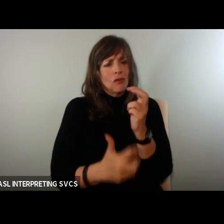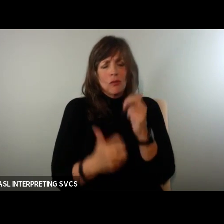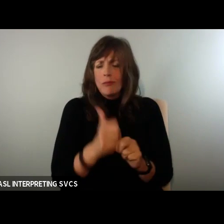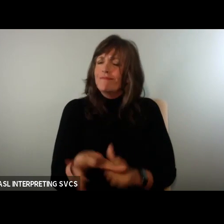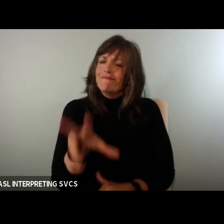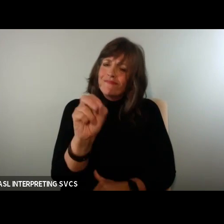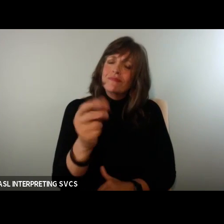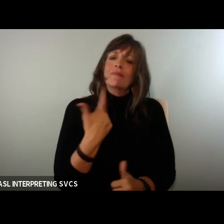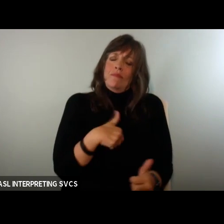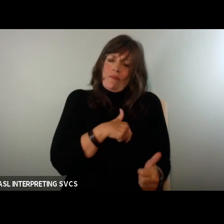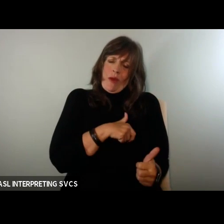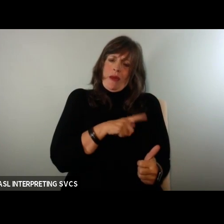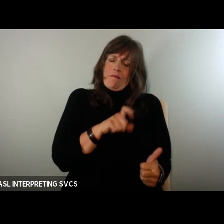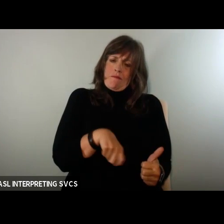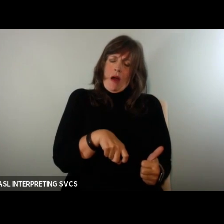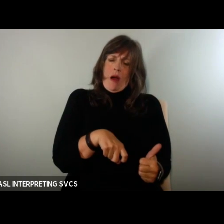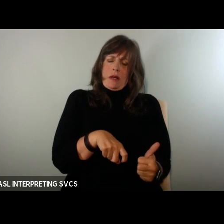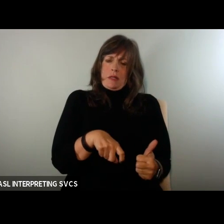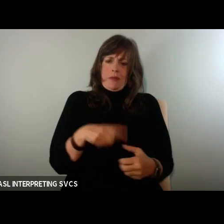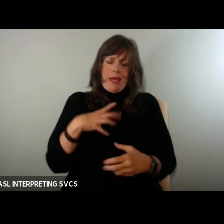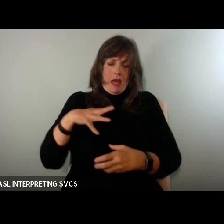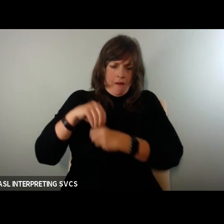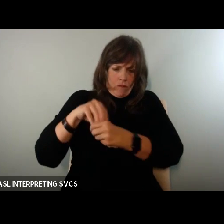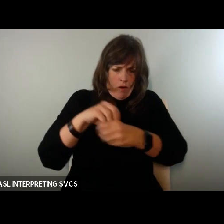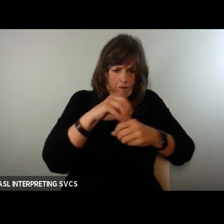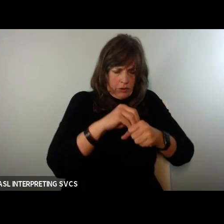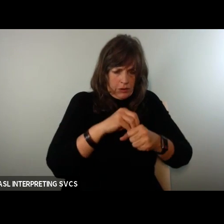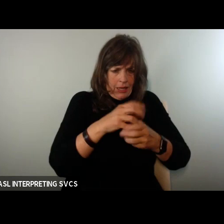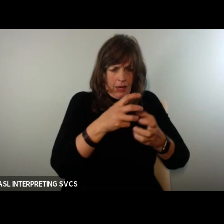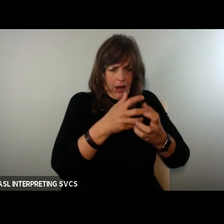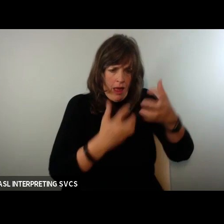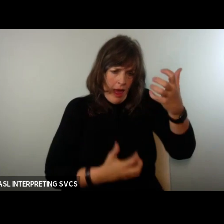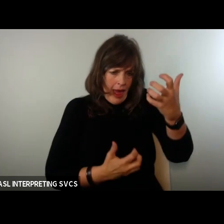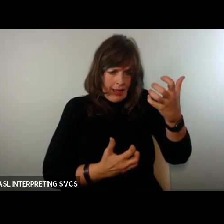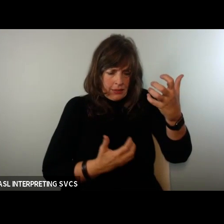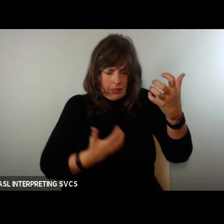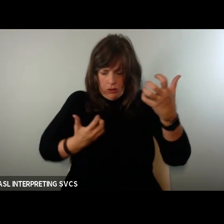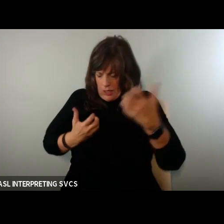also engage a measure of usually asynchronous preparation for the encounter.